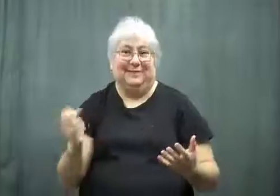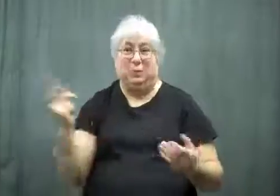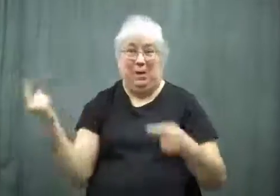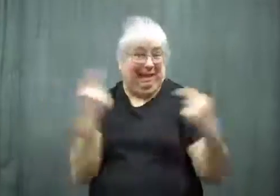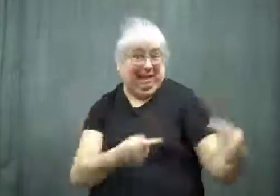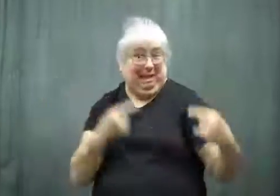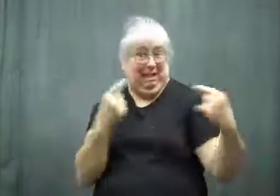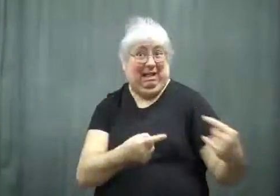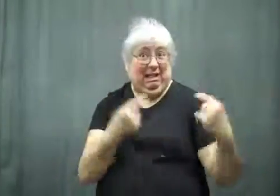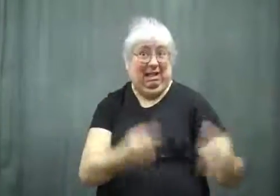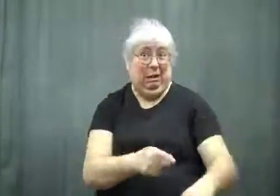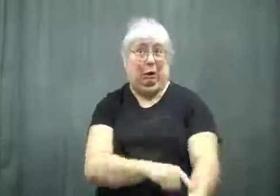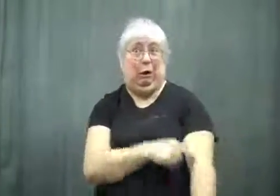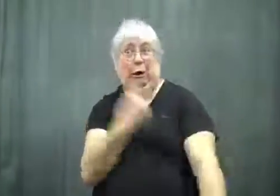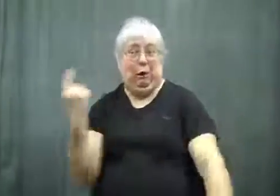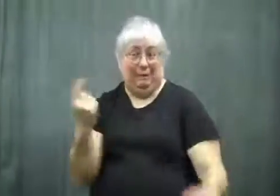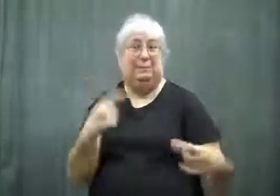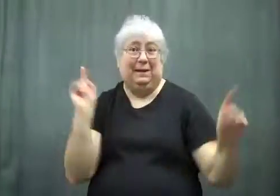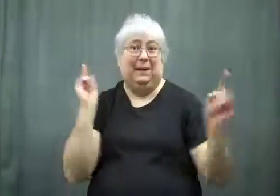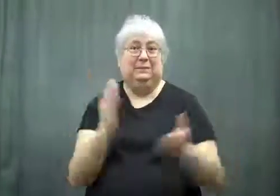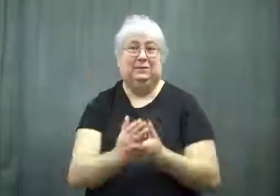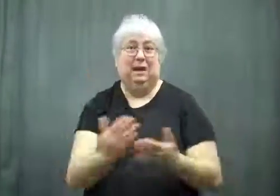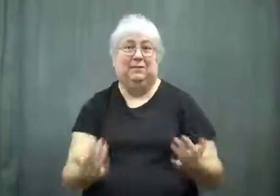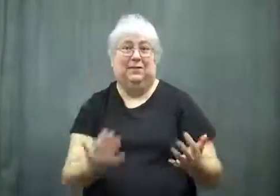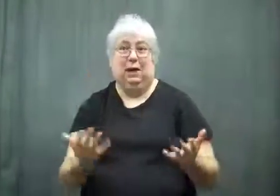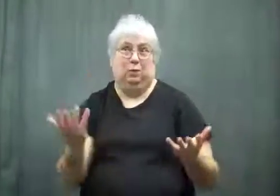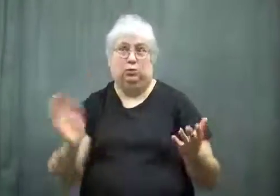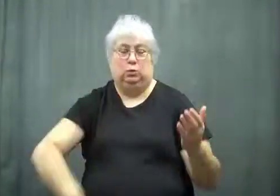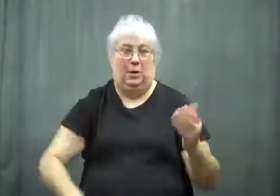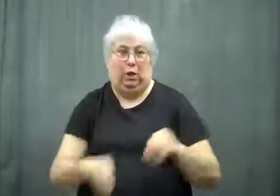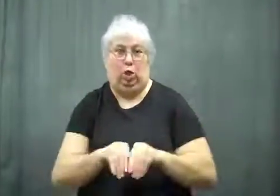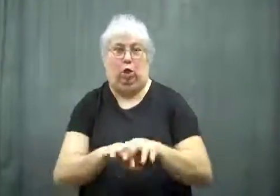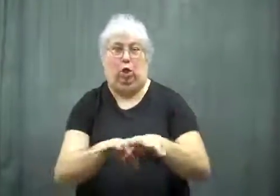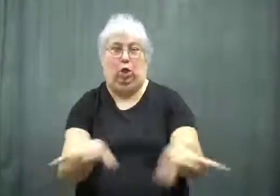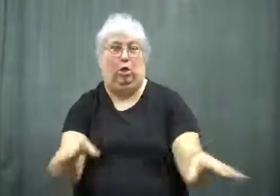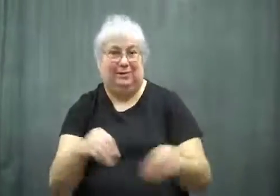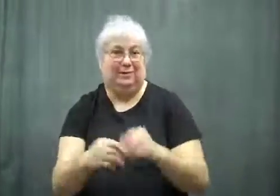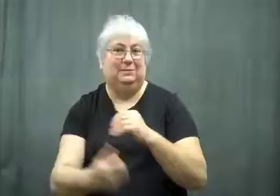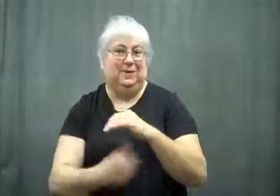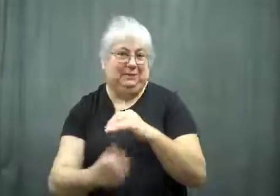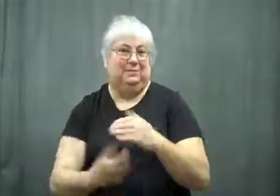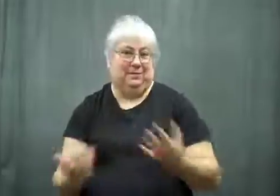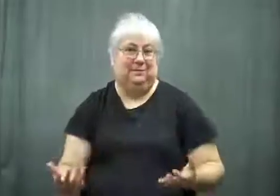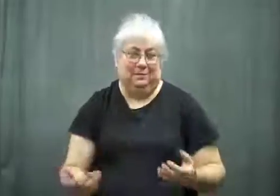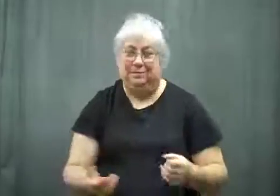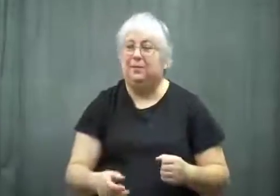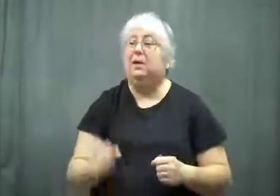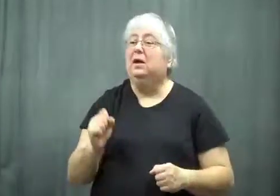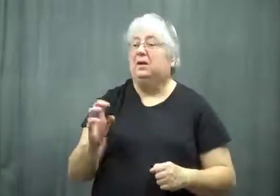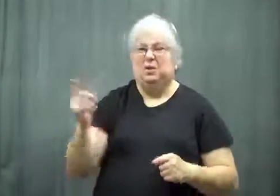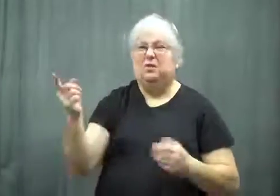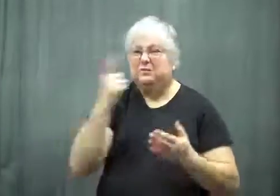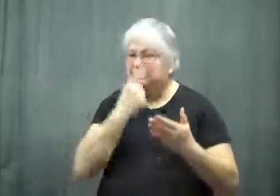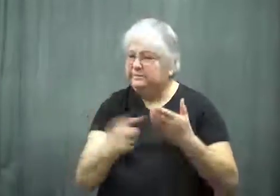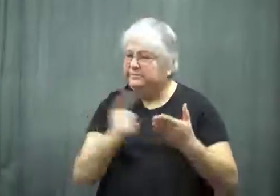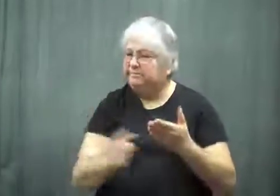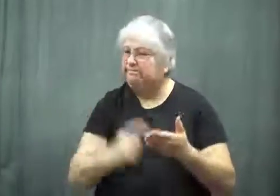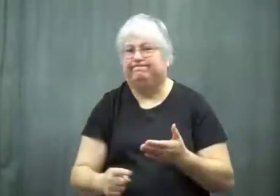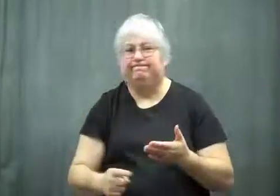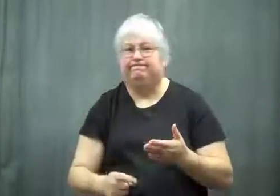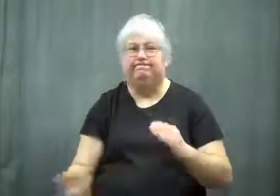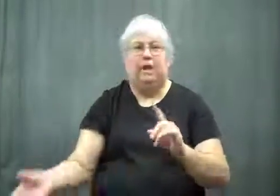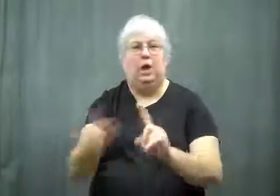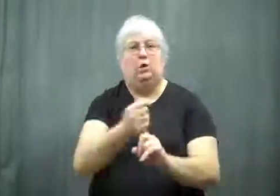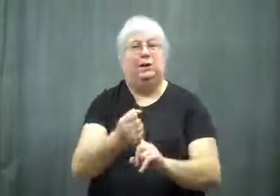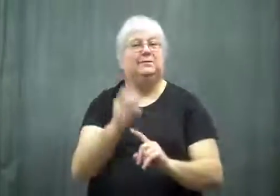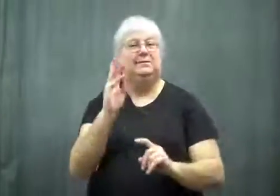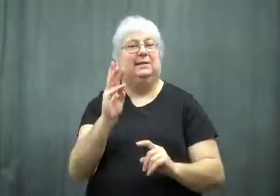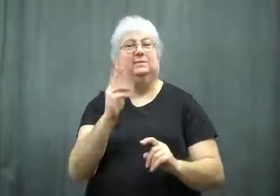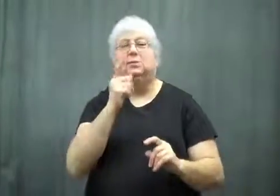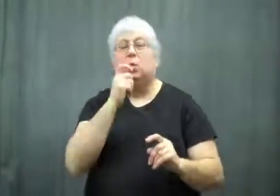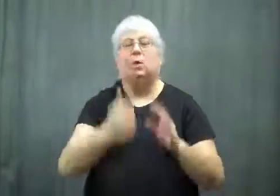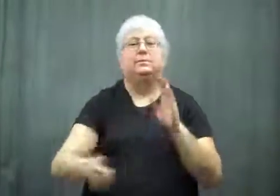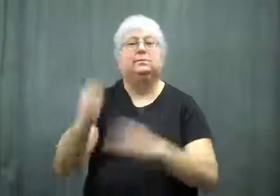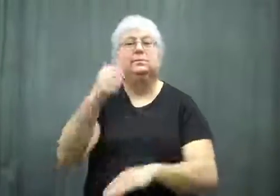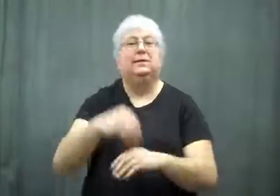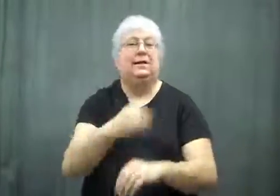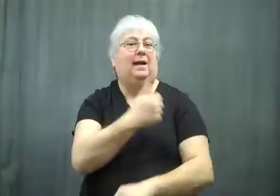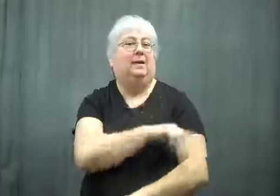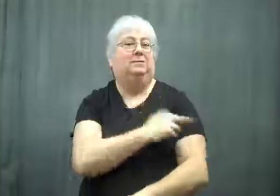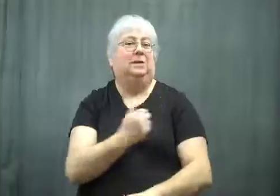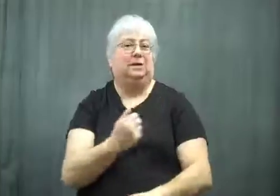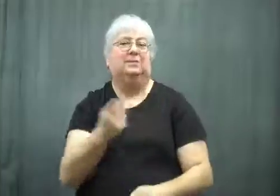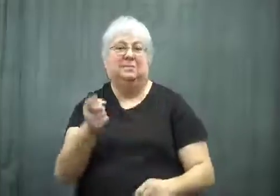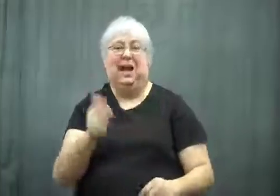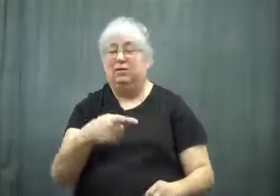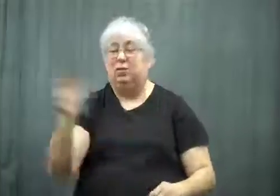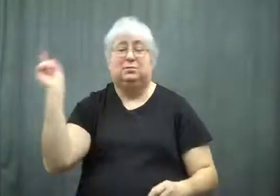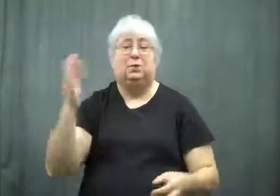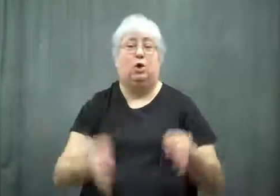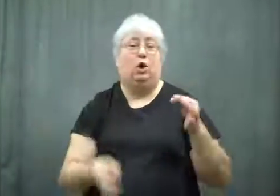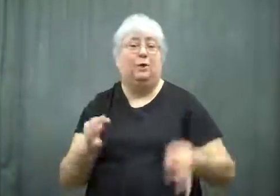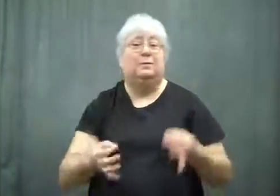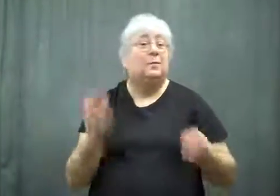Thus the fire spread in the basement and took a very long time to put out.